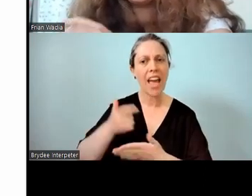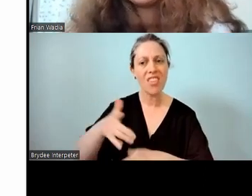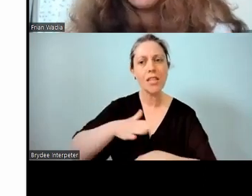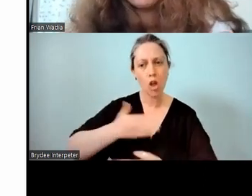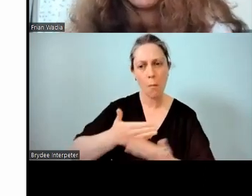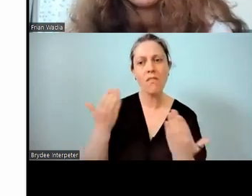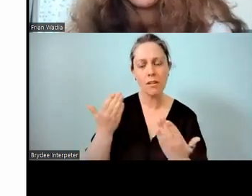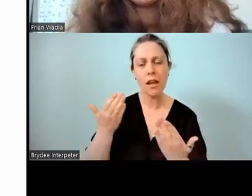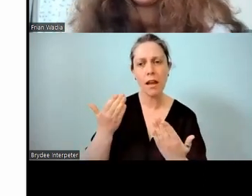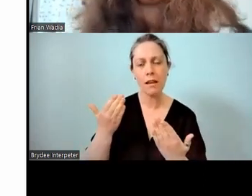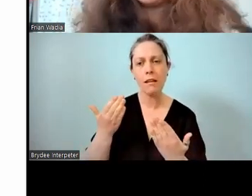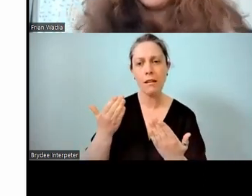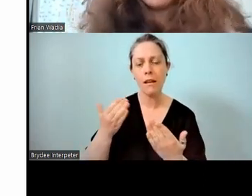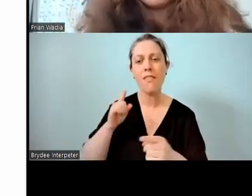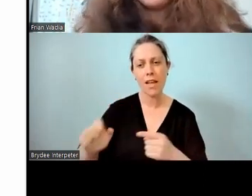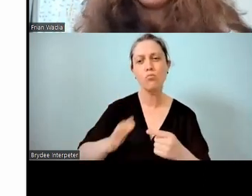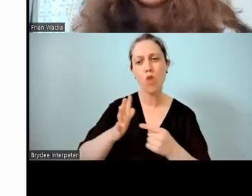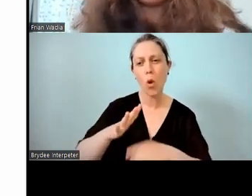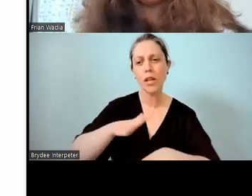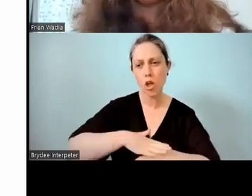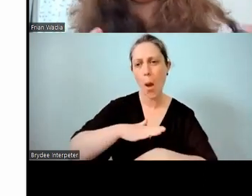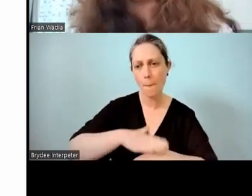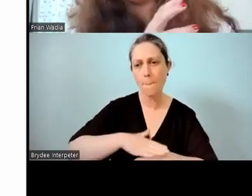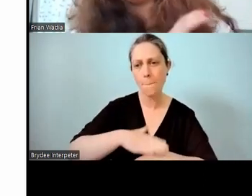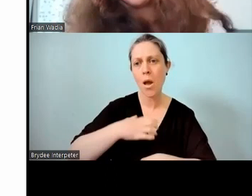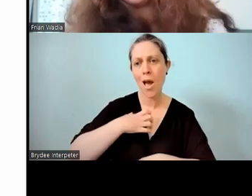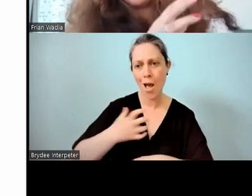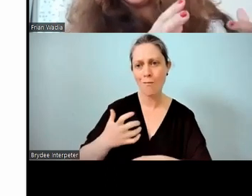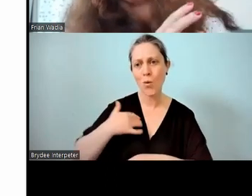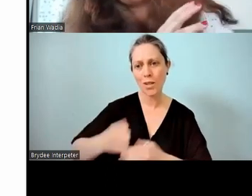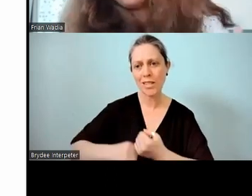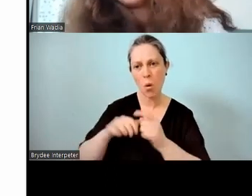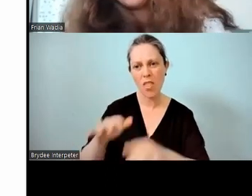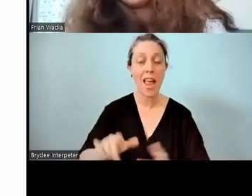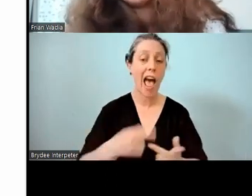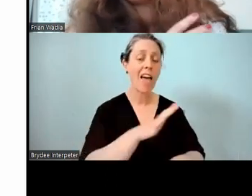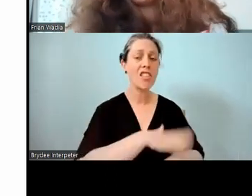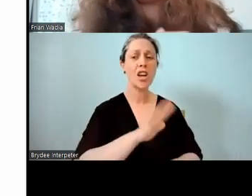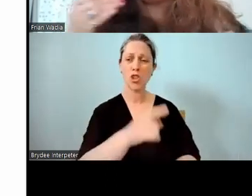This is more of a priority, this is more of a need for them, rather than another time that you might think is suitable